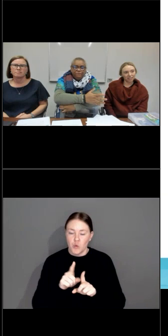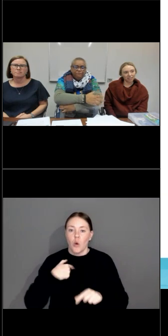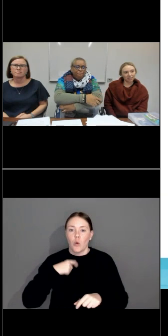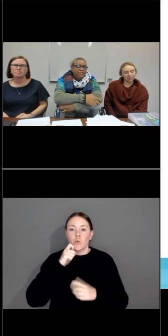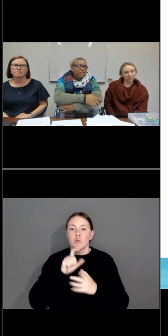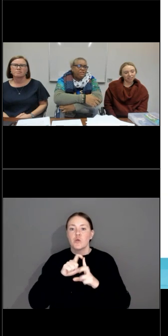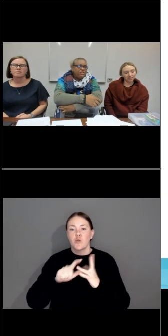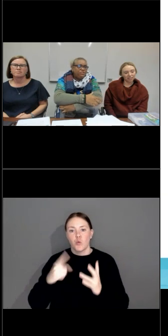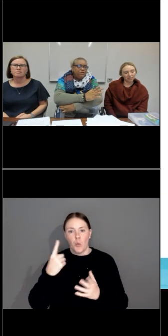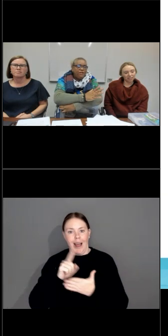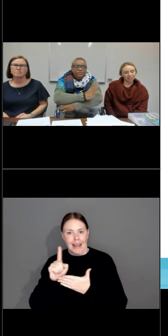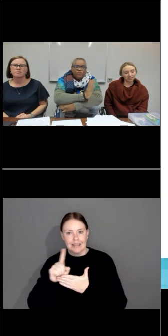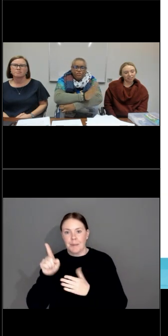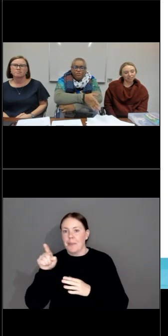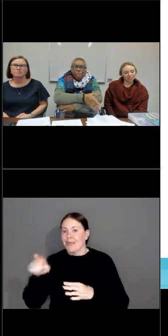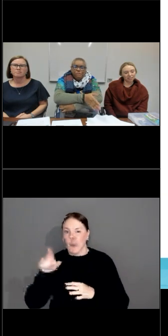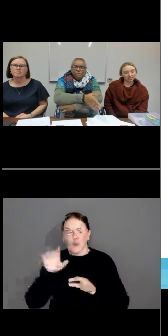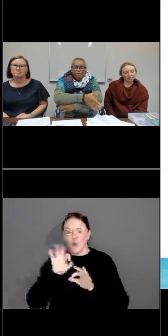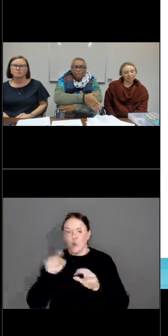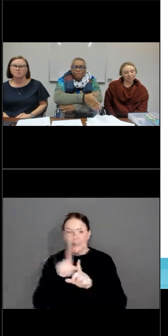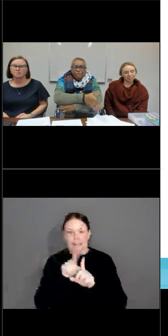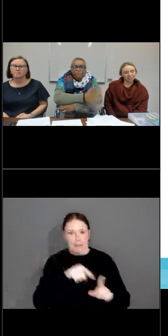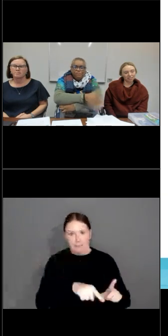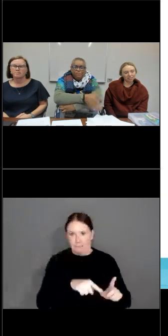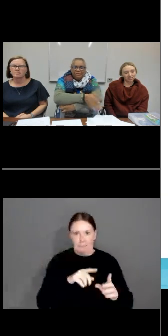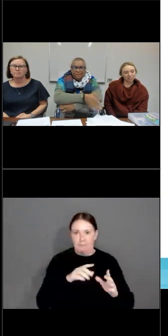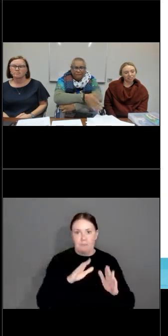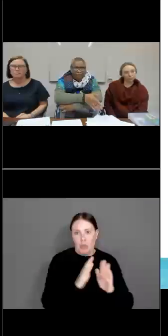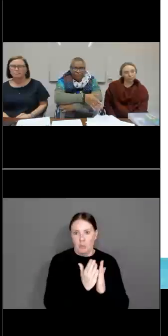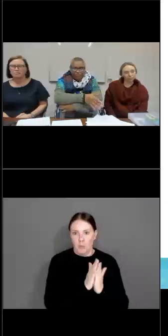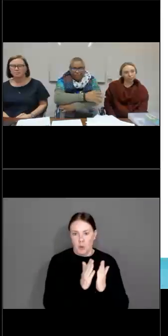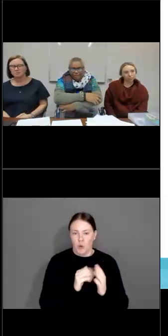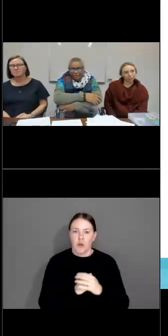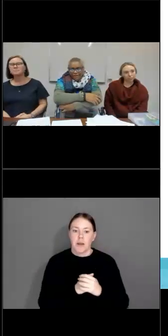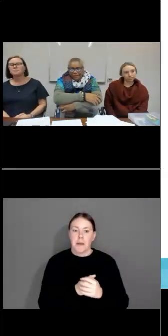information session so the user manual is really good it's got some great information in there the